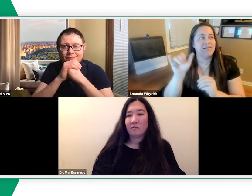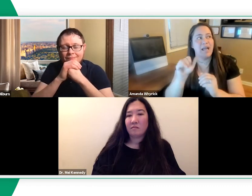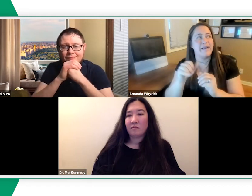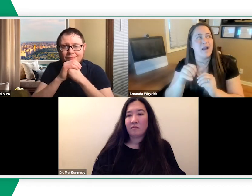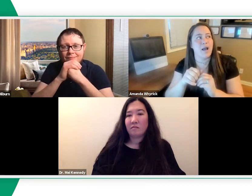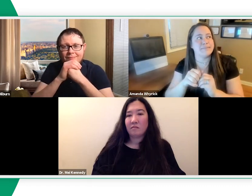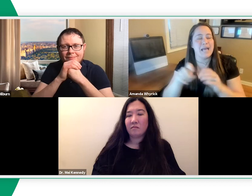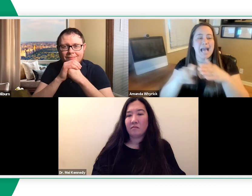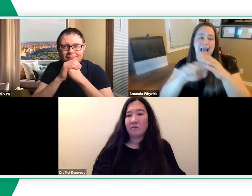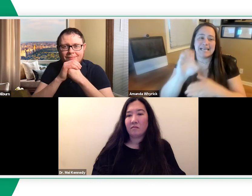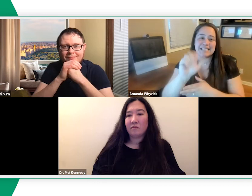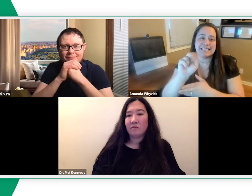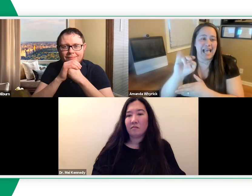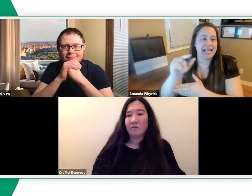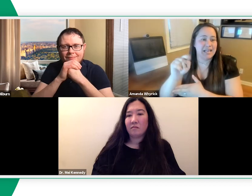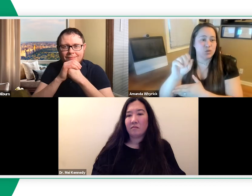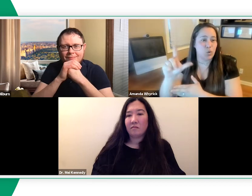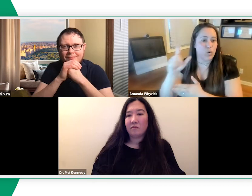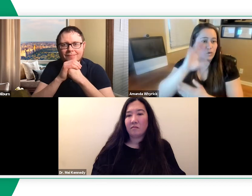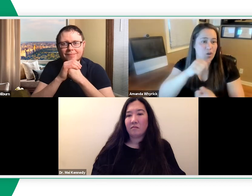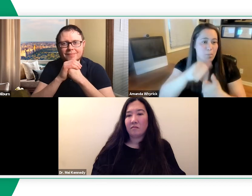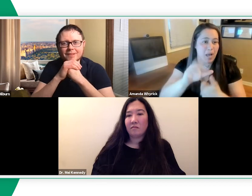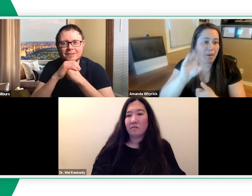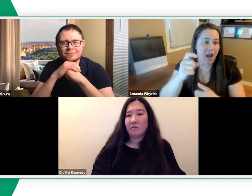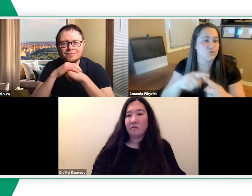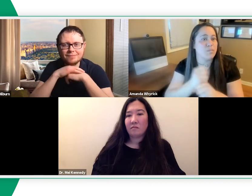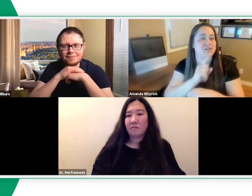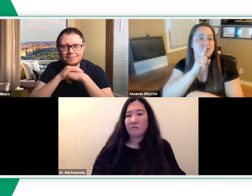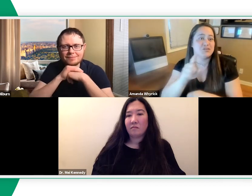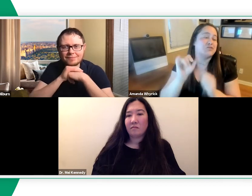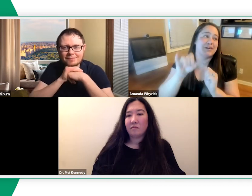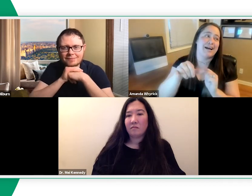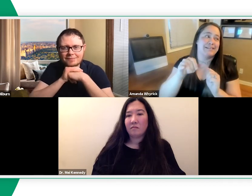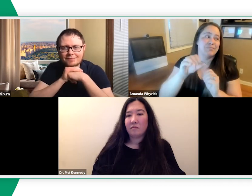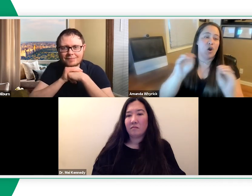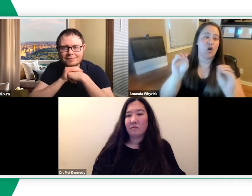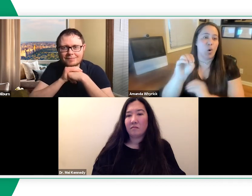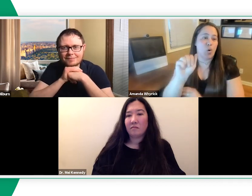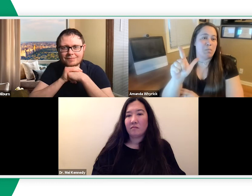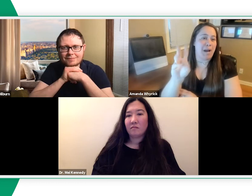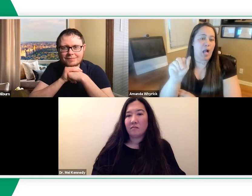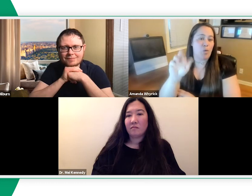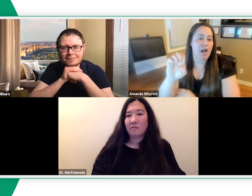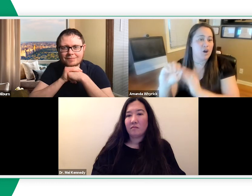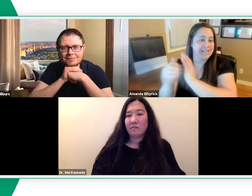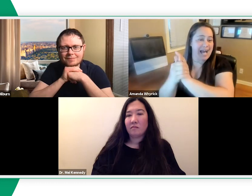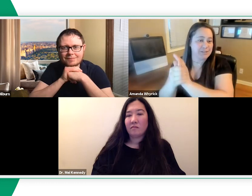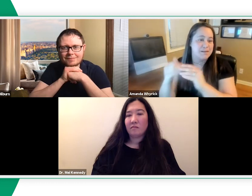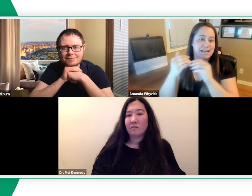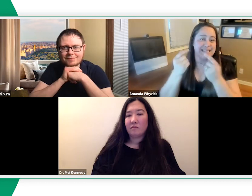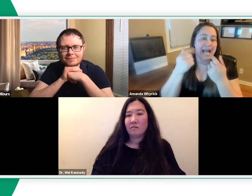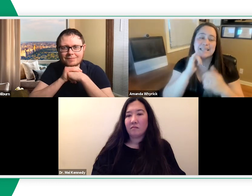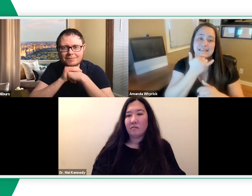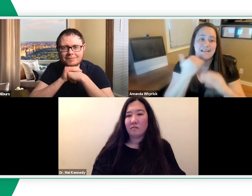a scanning tool for their mailbox to make sure that no malware attachment is accidentally